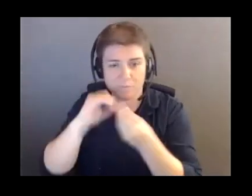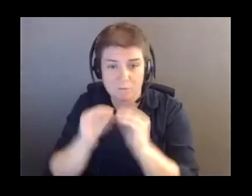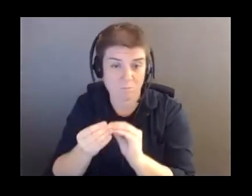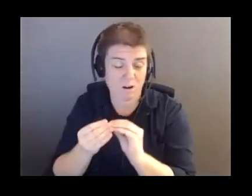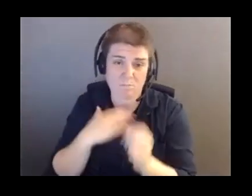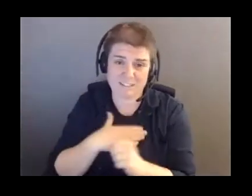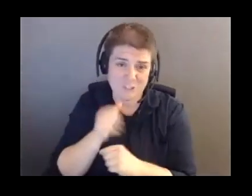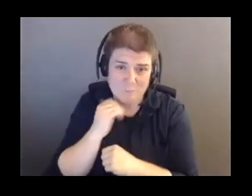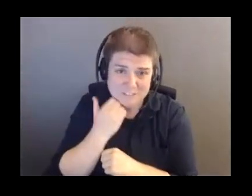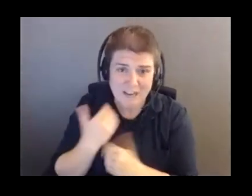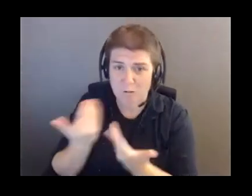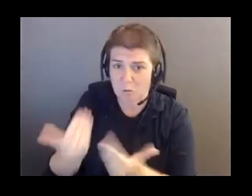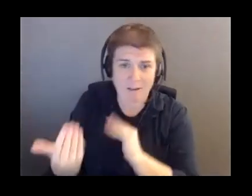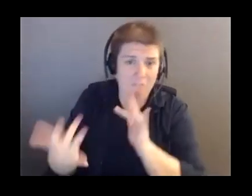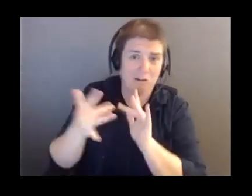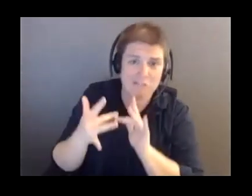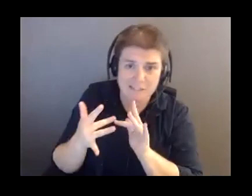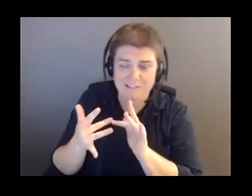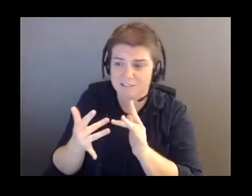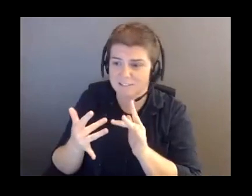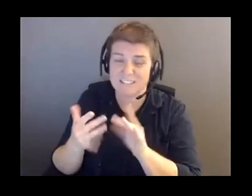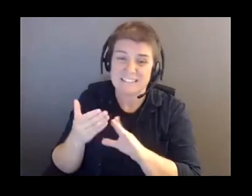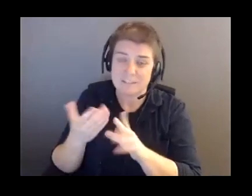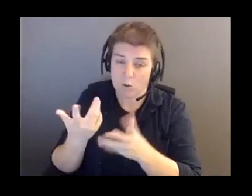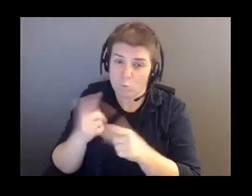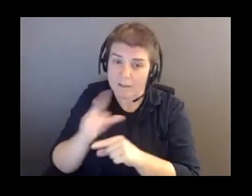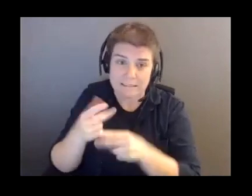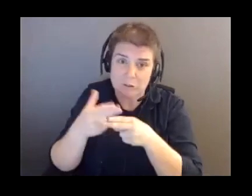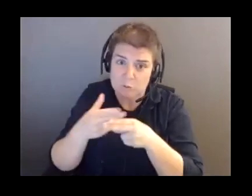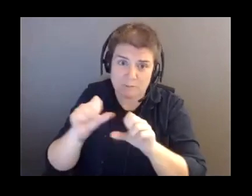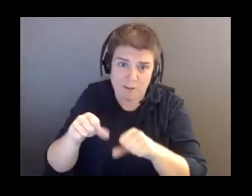reach out early and ask questions! The earlier you're able to reach out, the better I am